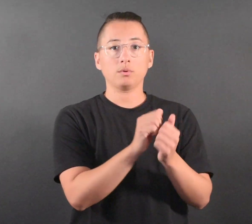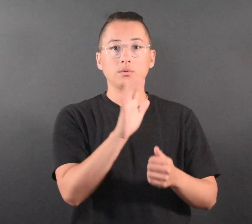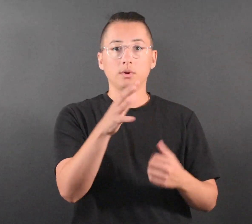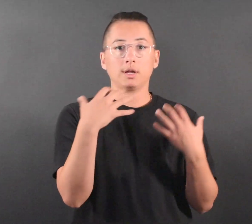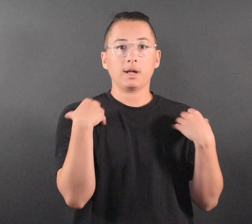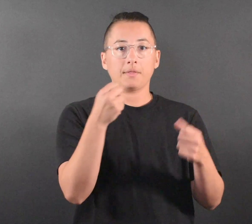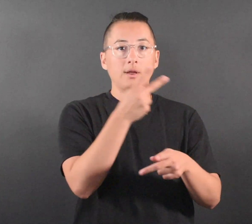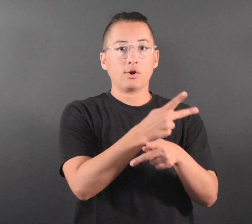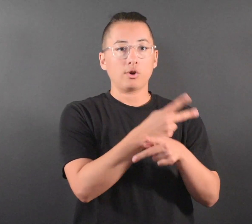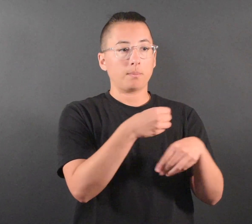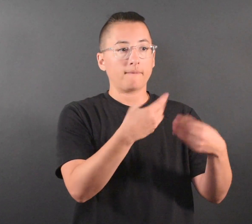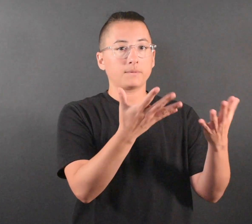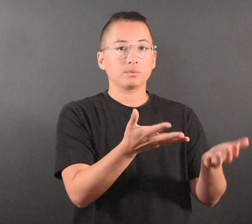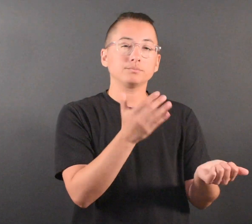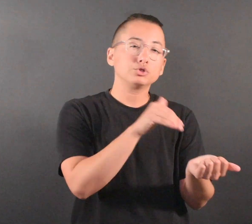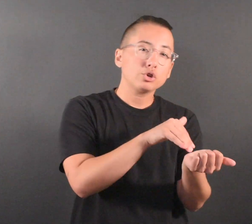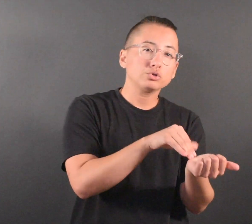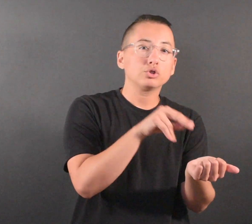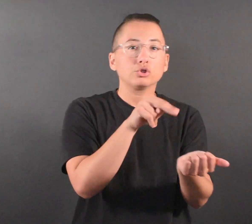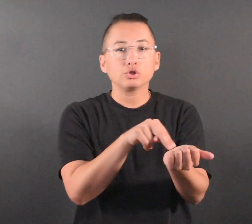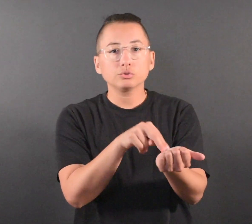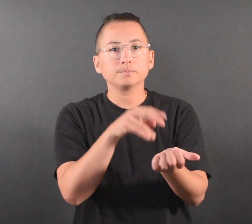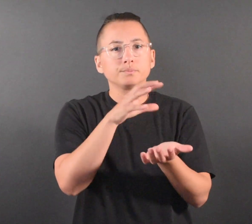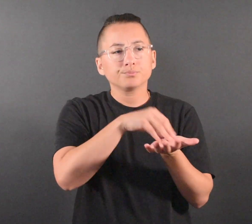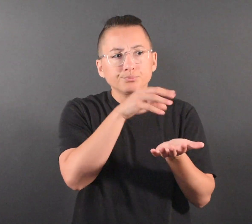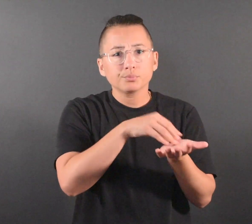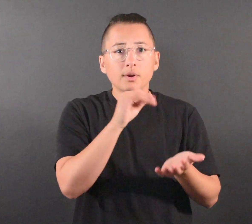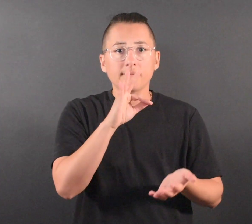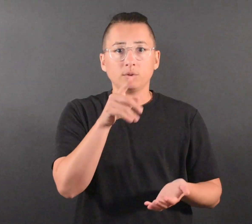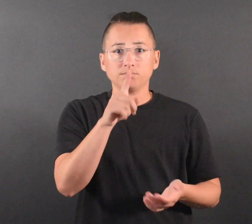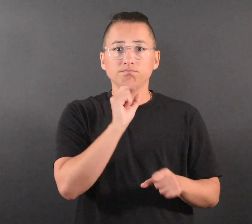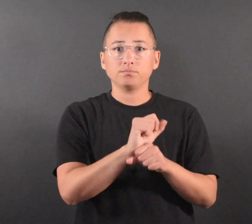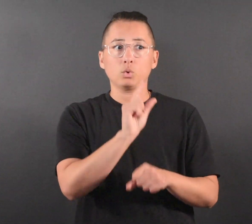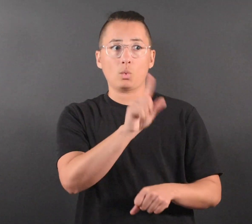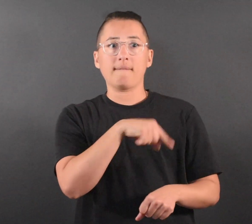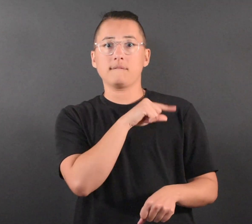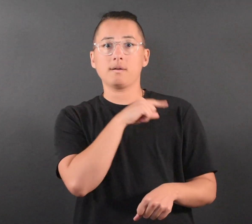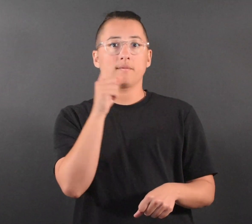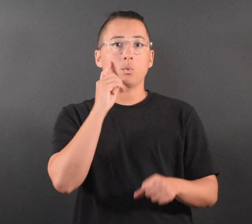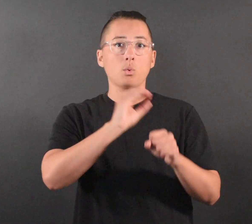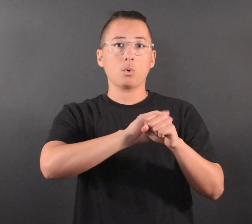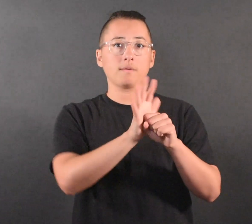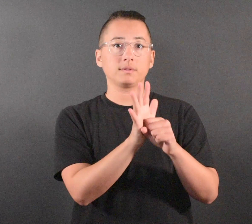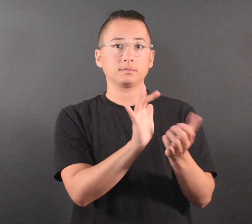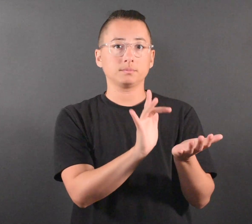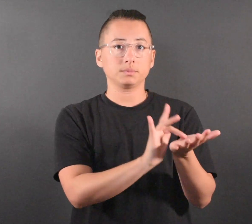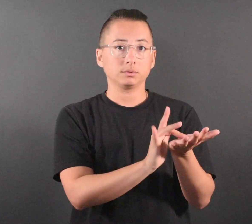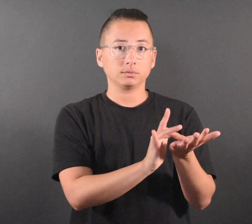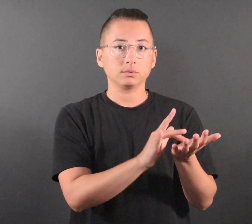Talk to a health care provider to learn if you qualify for COVID-19 medication and where to get it. •